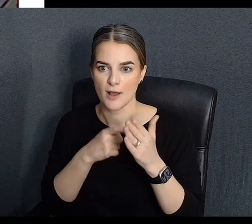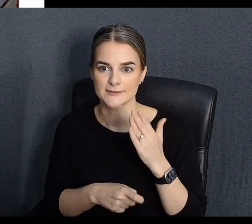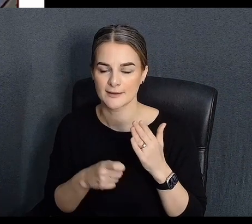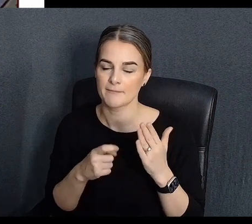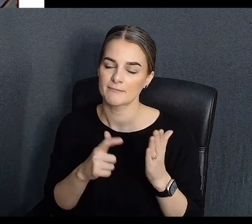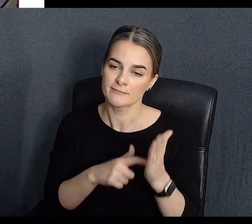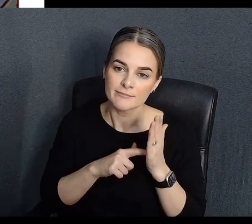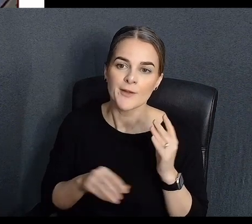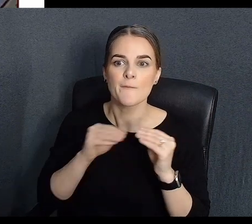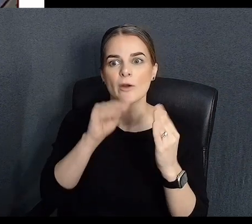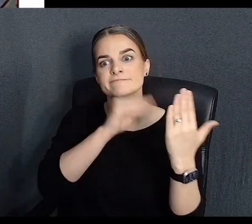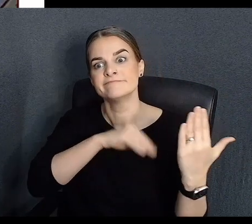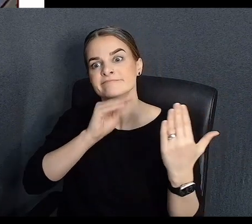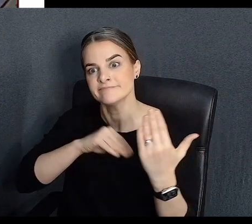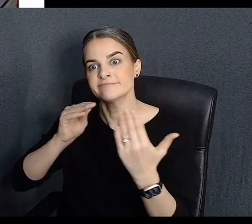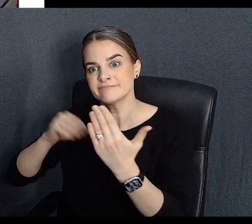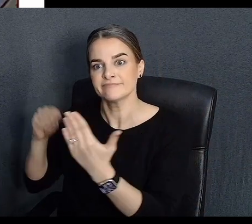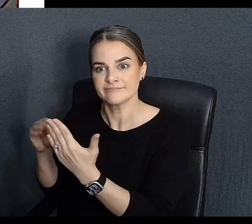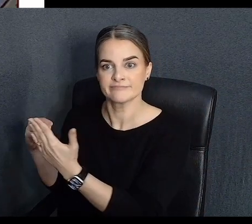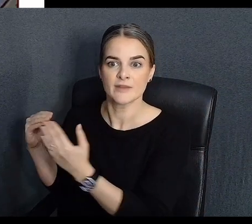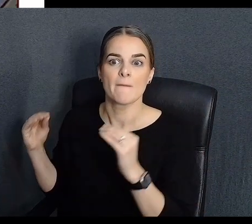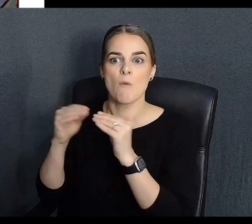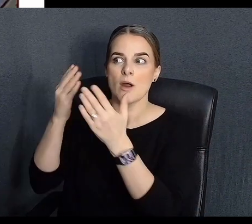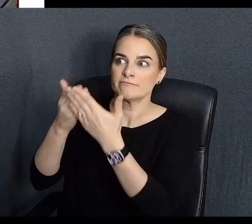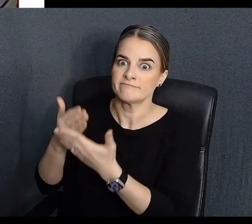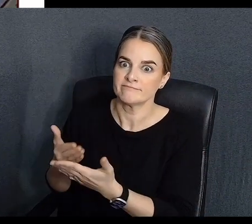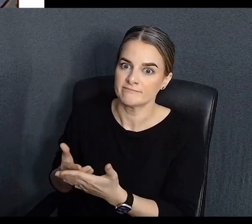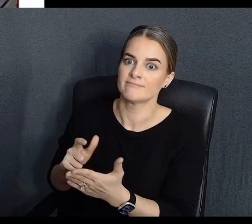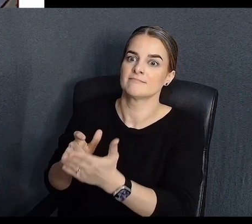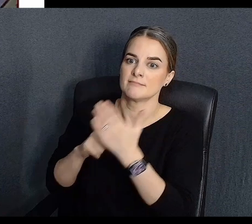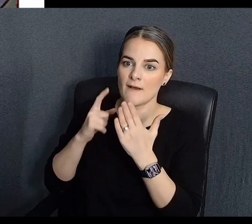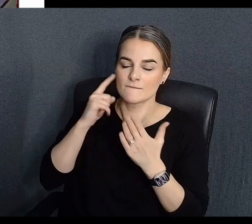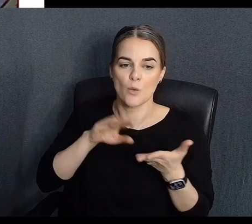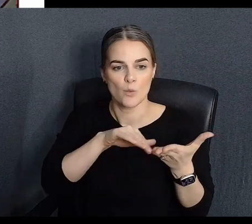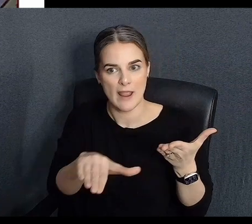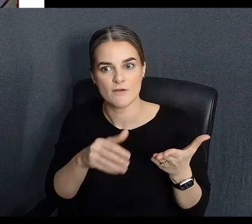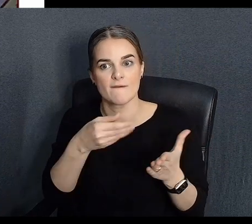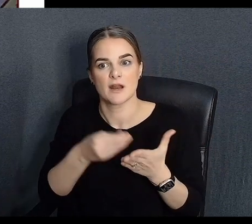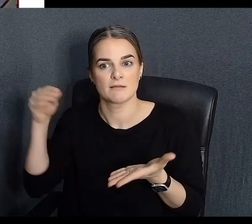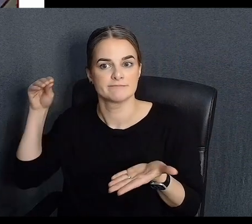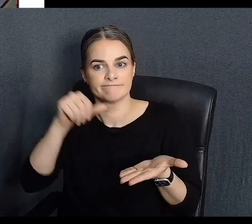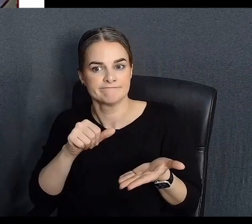additional justifications for a waiver funding monies to be used.